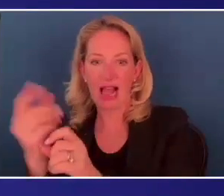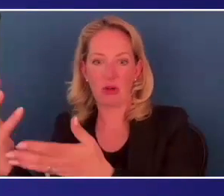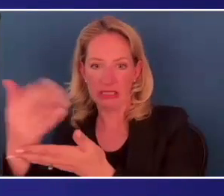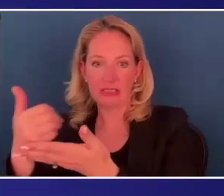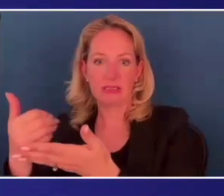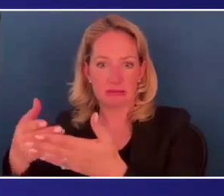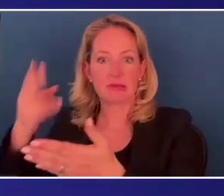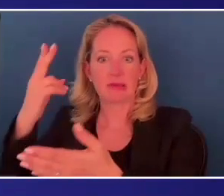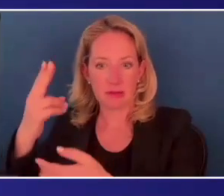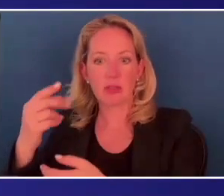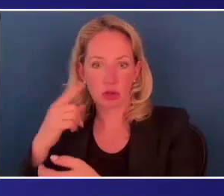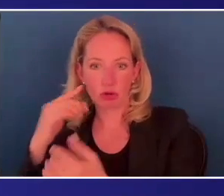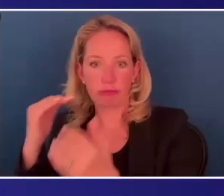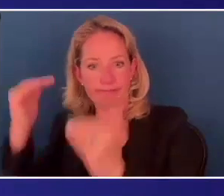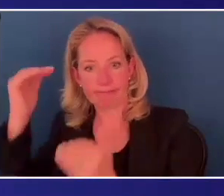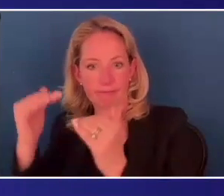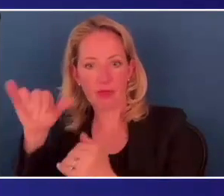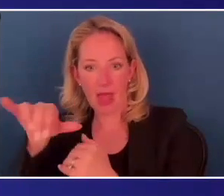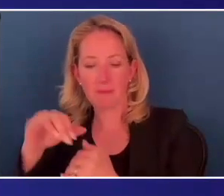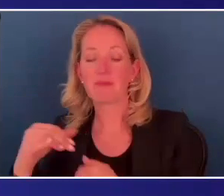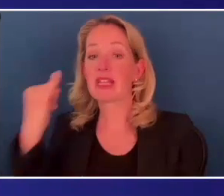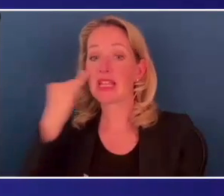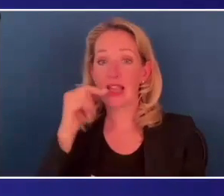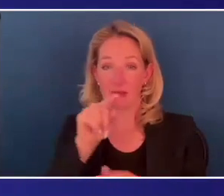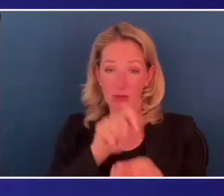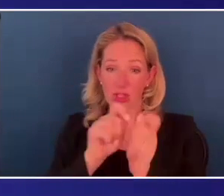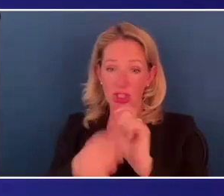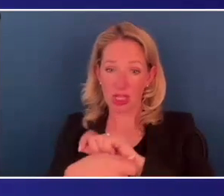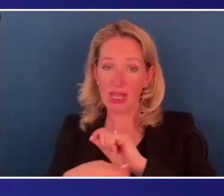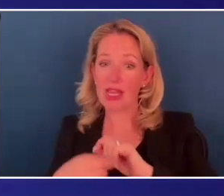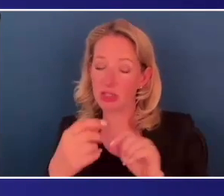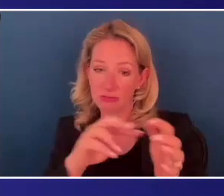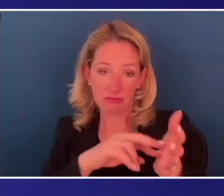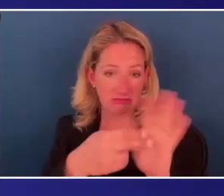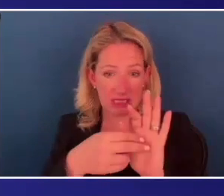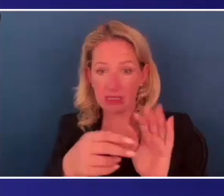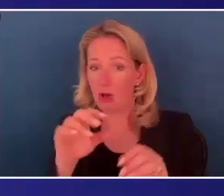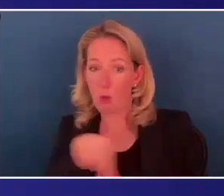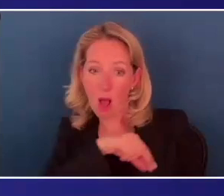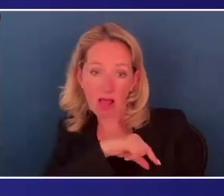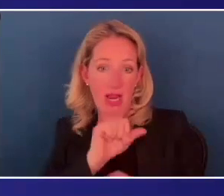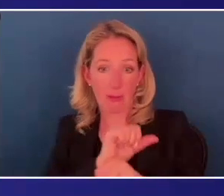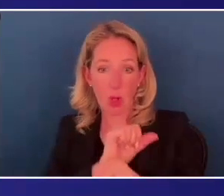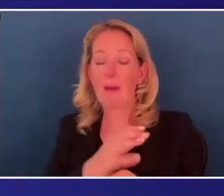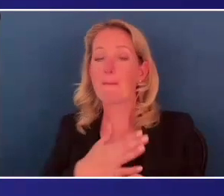So if changes are made to the definition of a qualifying employer, my concern is that more medical professionals would opt to work in a private group and get that higher salary.